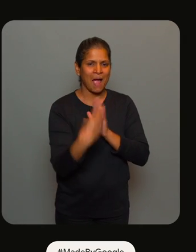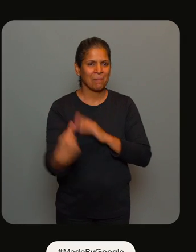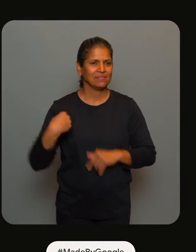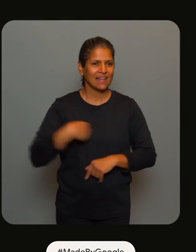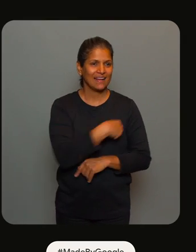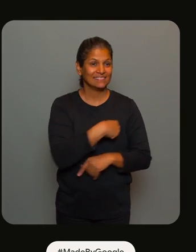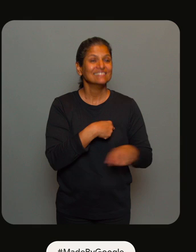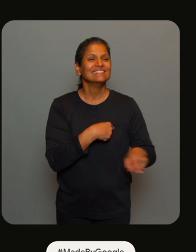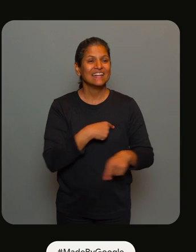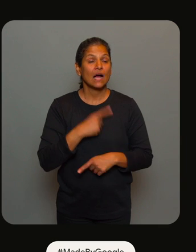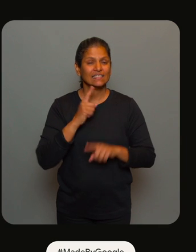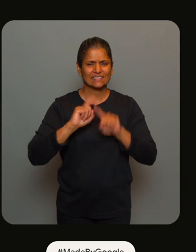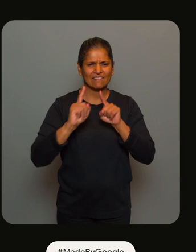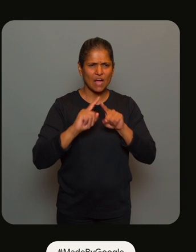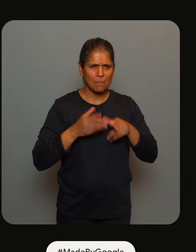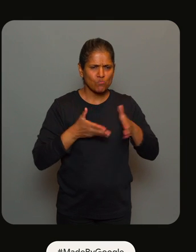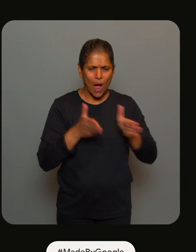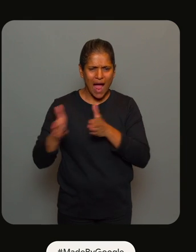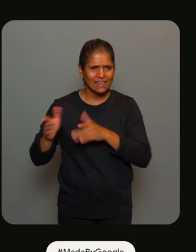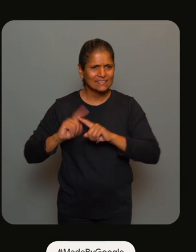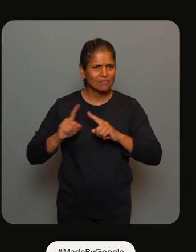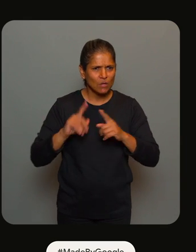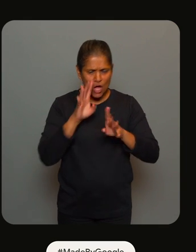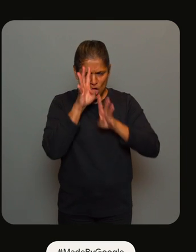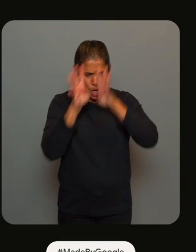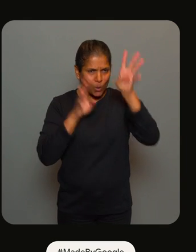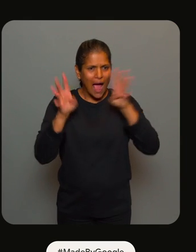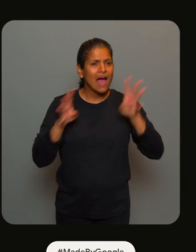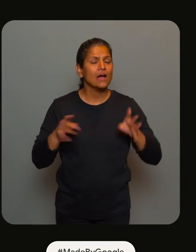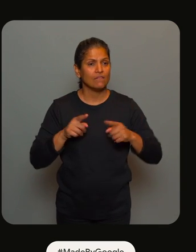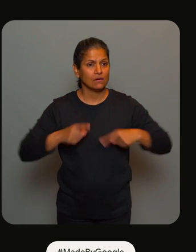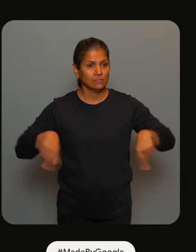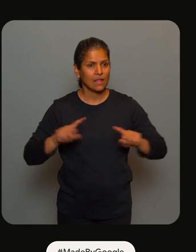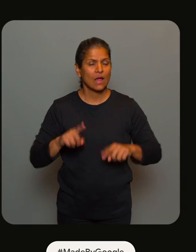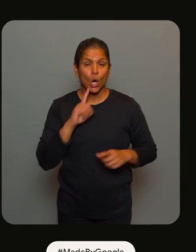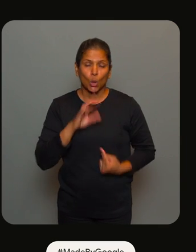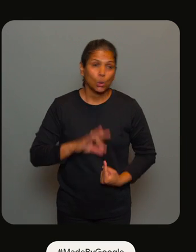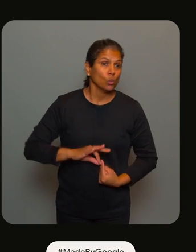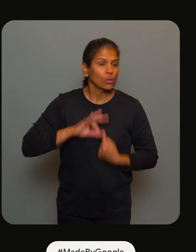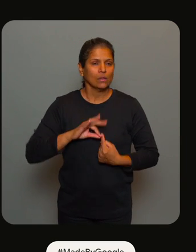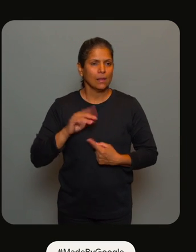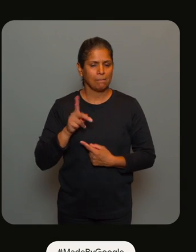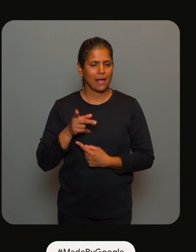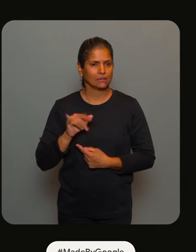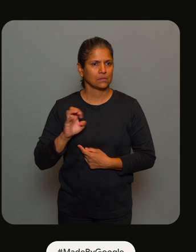latest innovations. So much of the unique Pixel experience is software-defined,